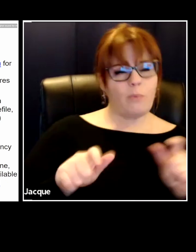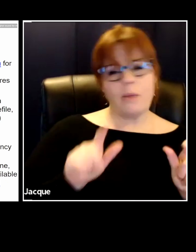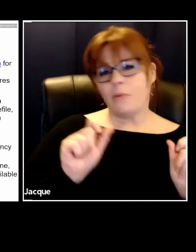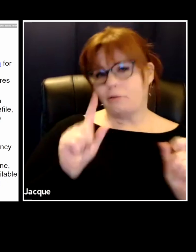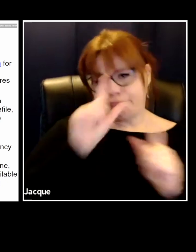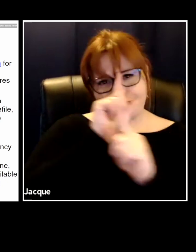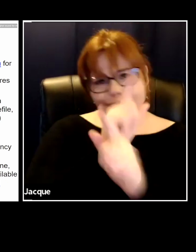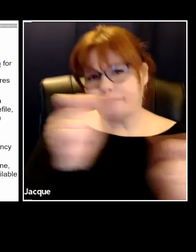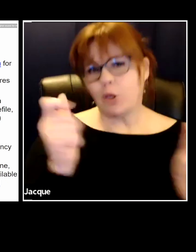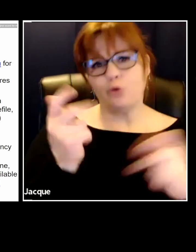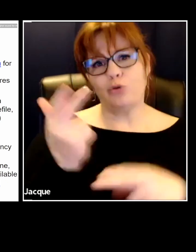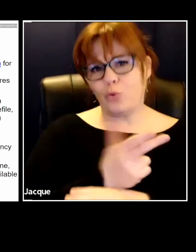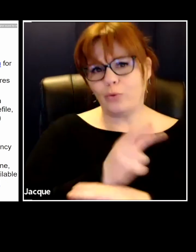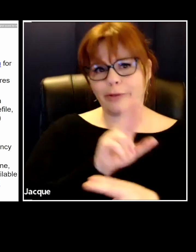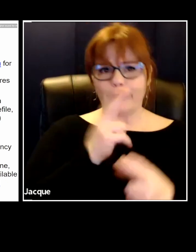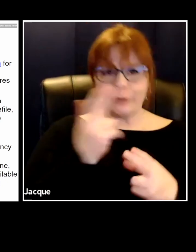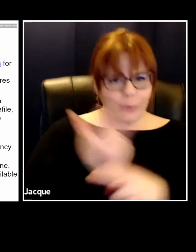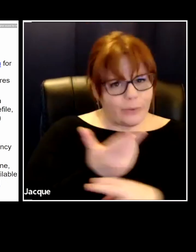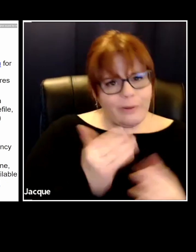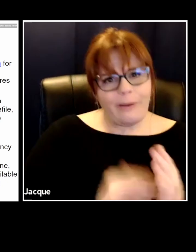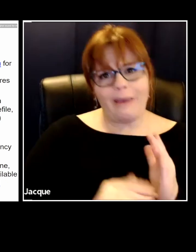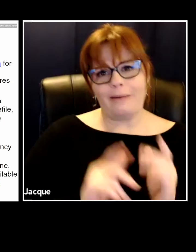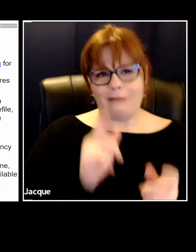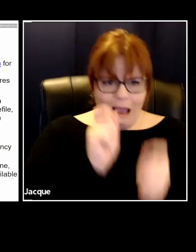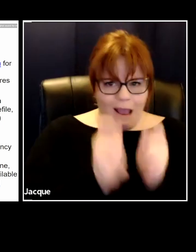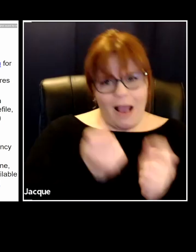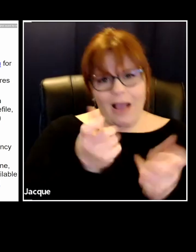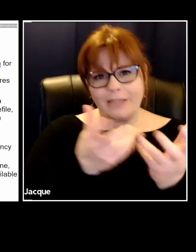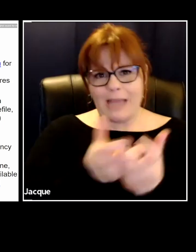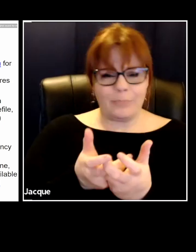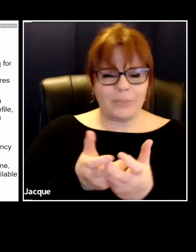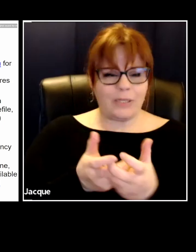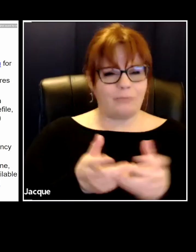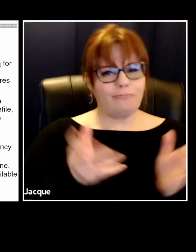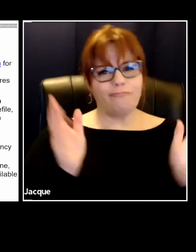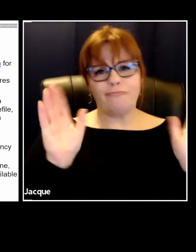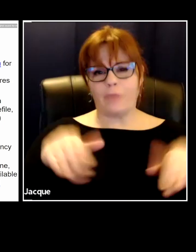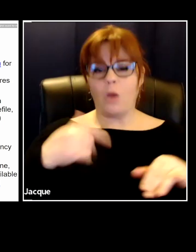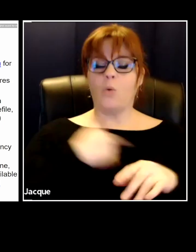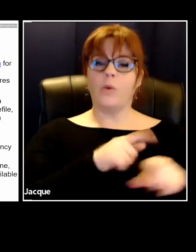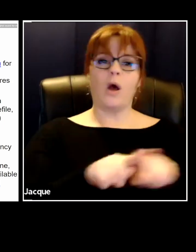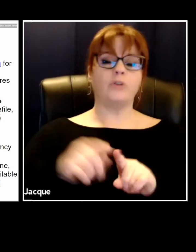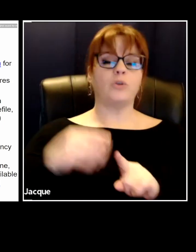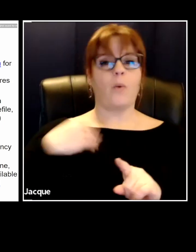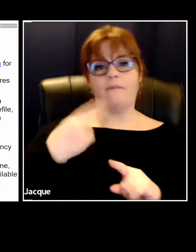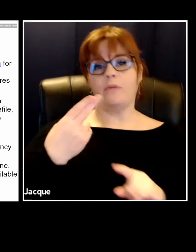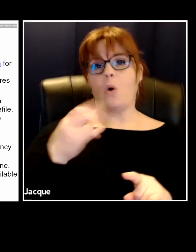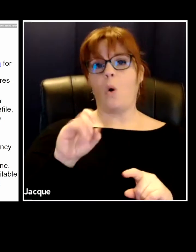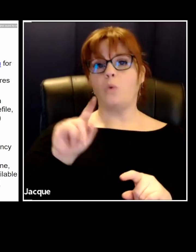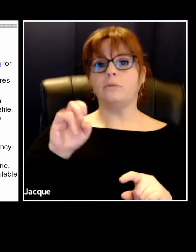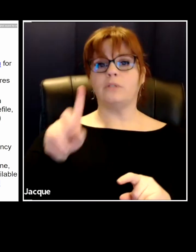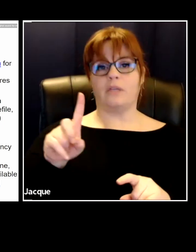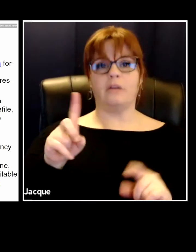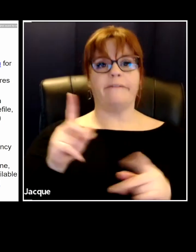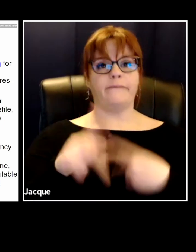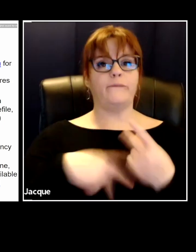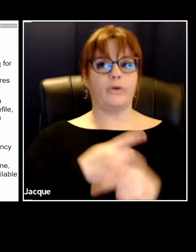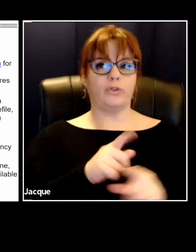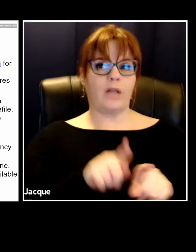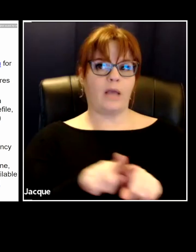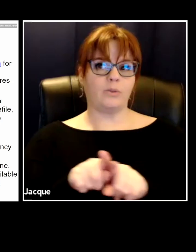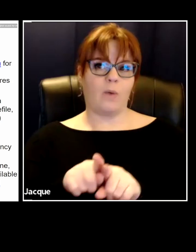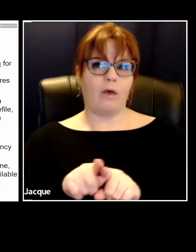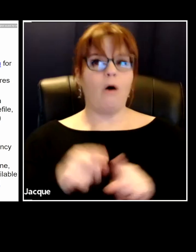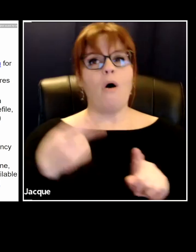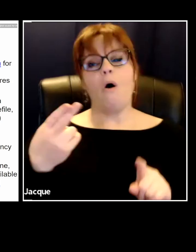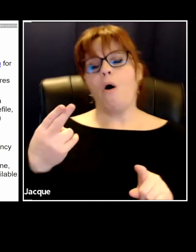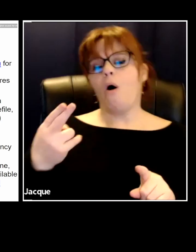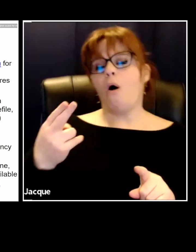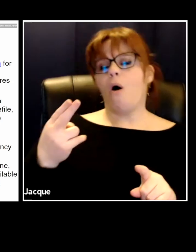adapt it. Um and then you know we have the hosted version as well which hosted in in that it's just